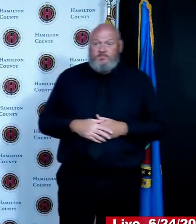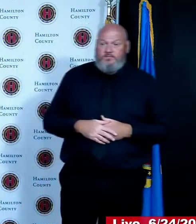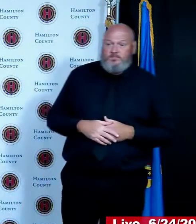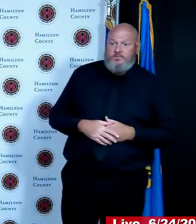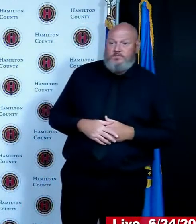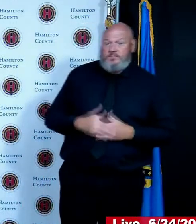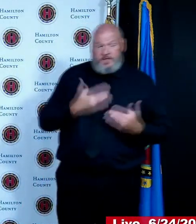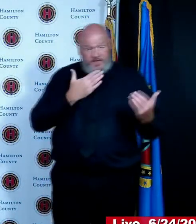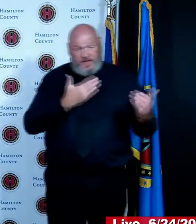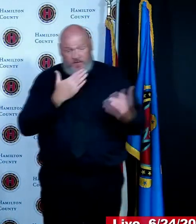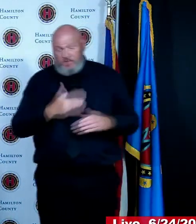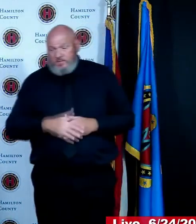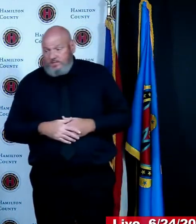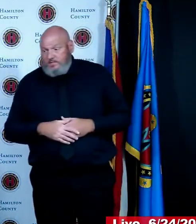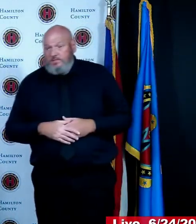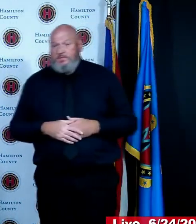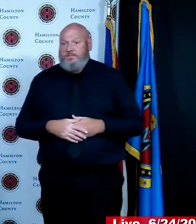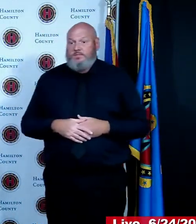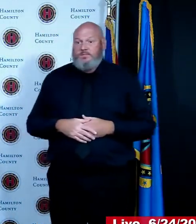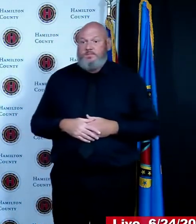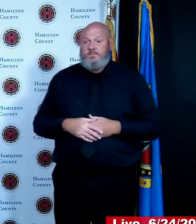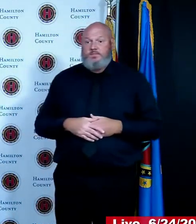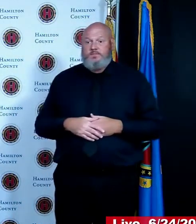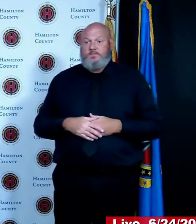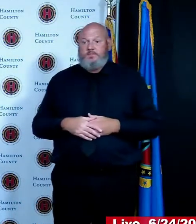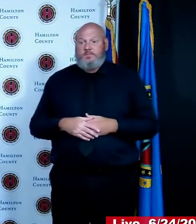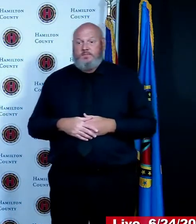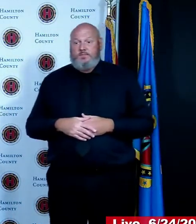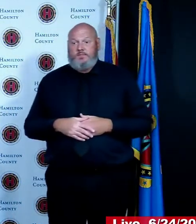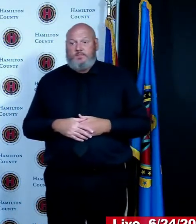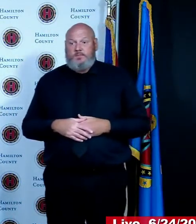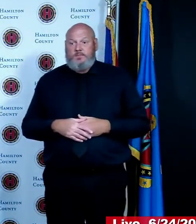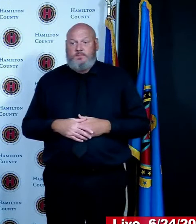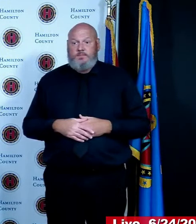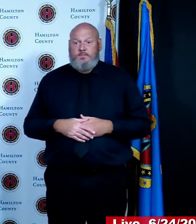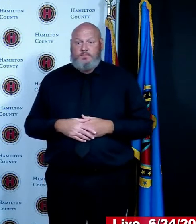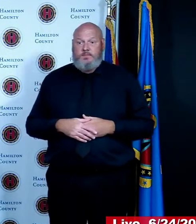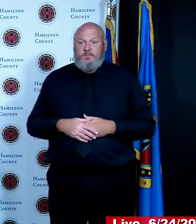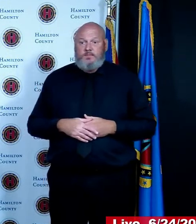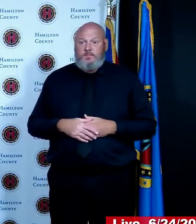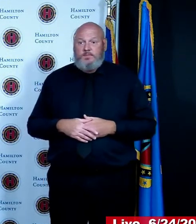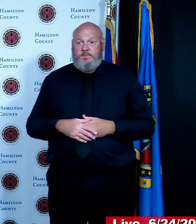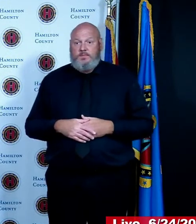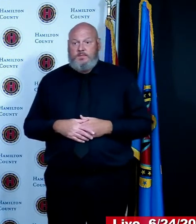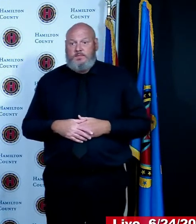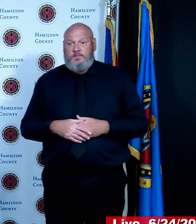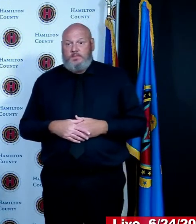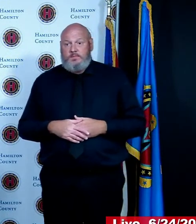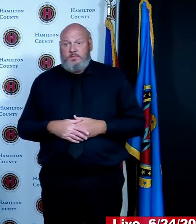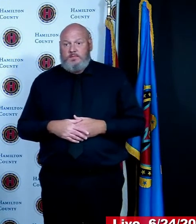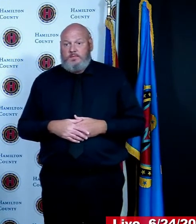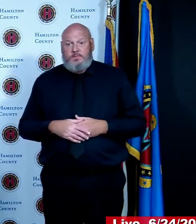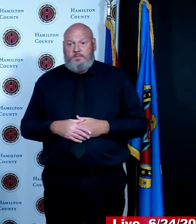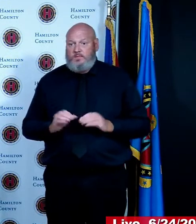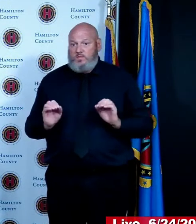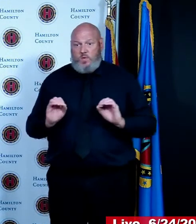okay it does not appear that we have any other questions I thought there was one